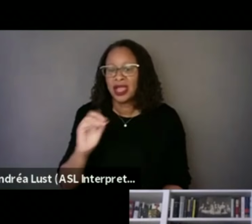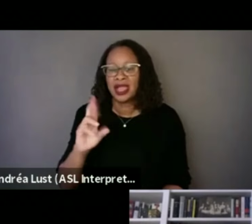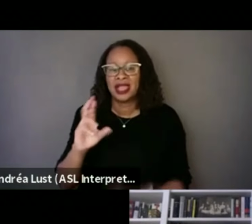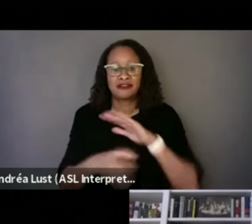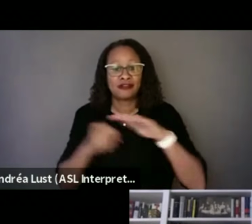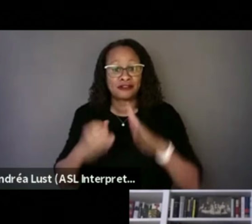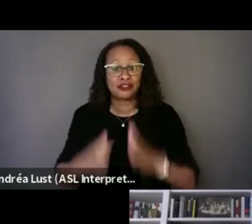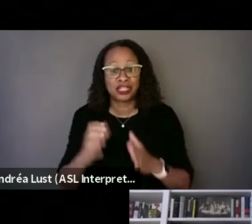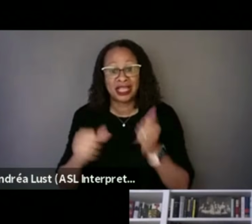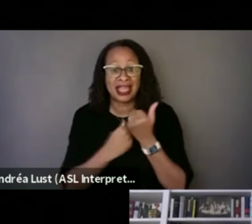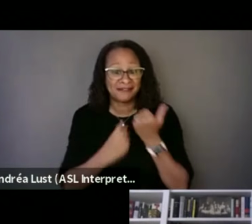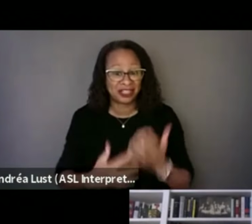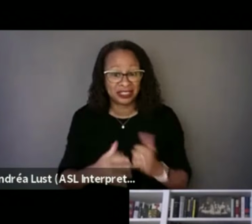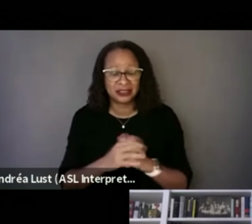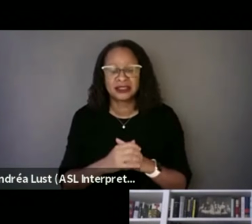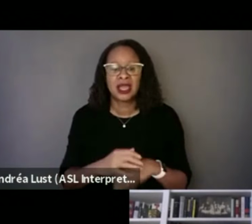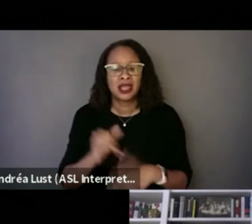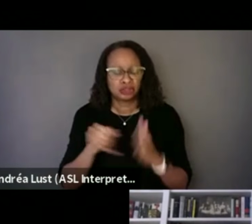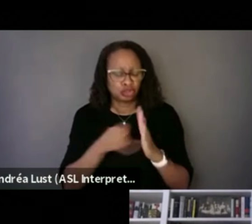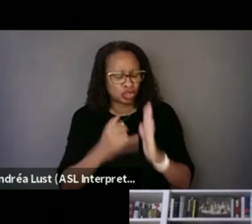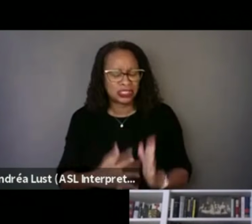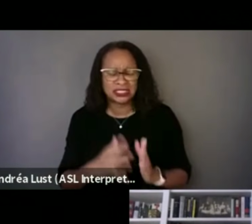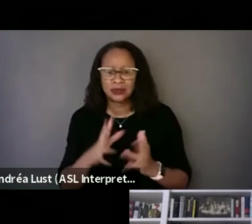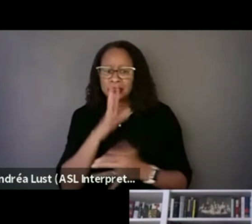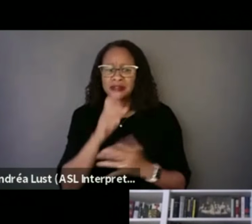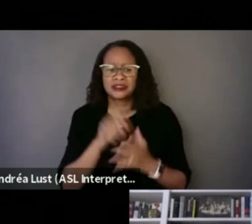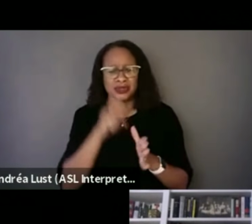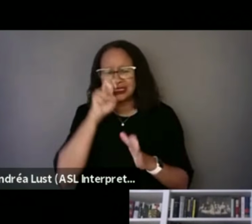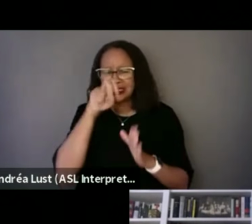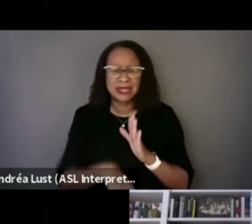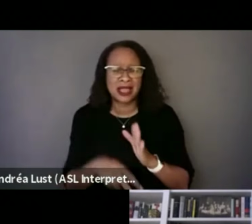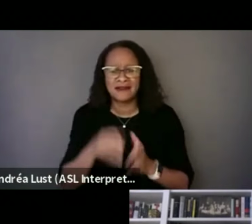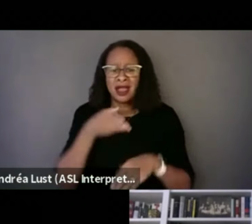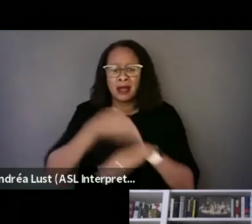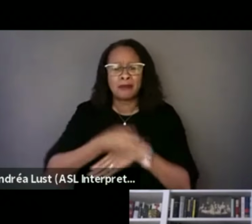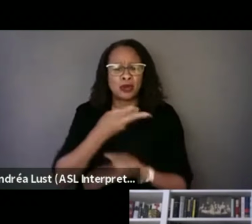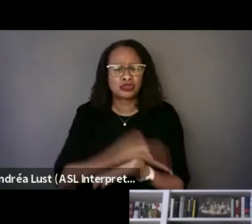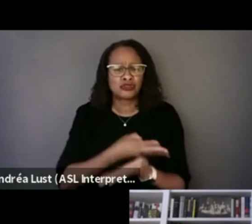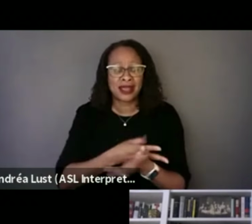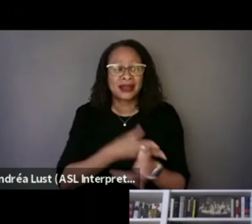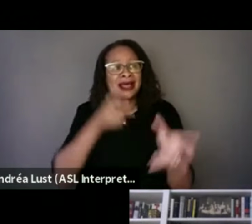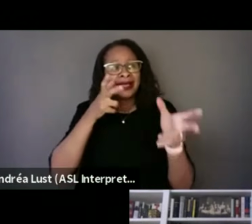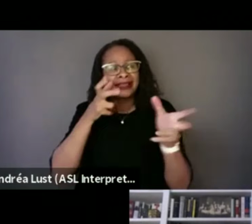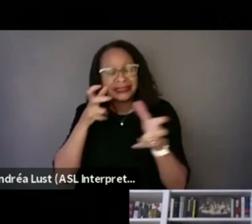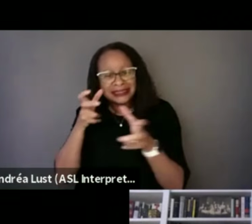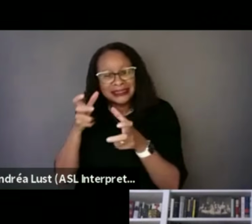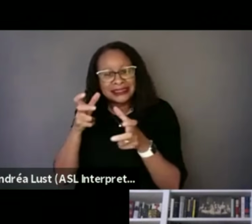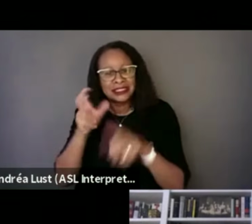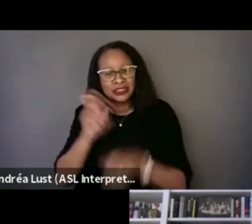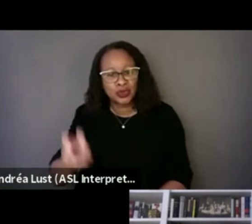So really like a deep dive, almost like post-grad, you know, listening tour and asking people like,